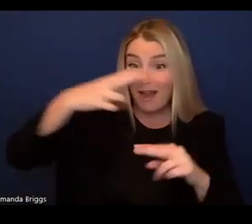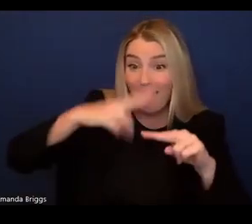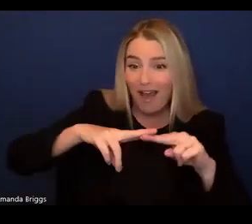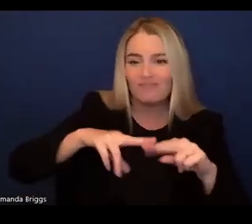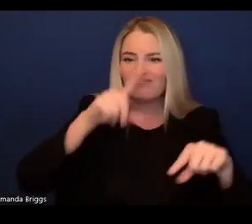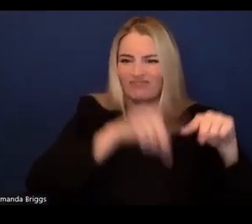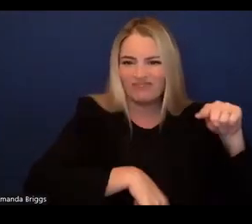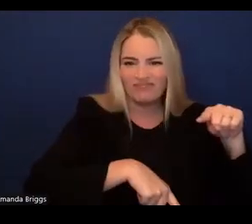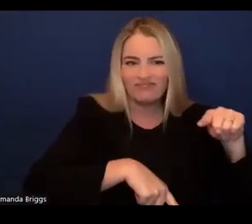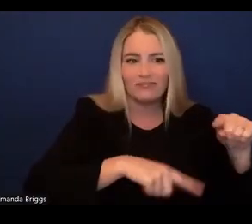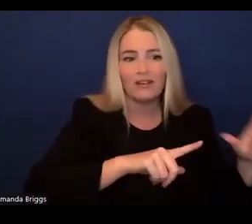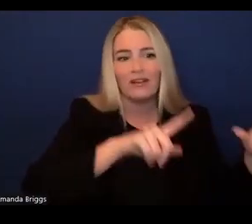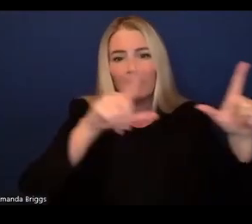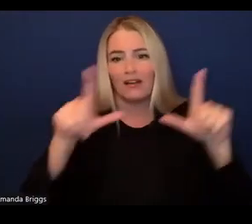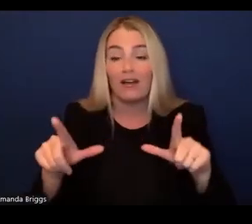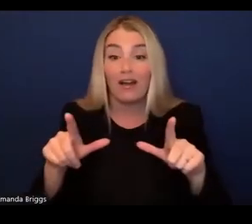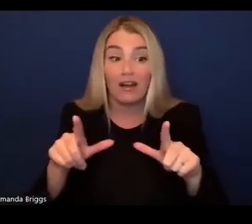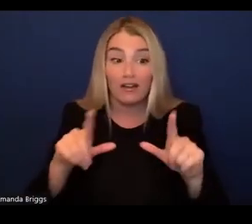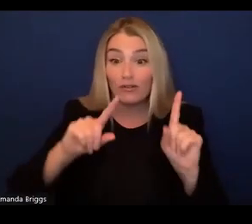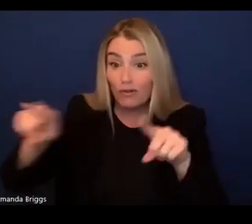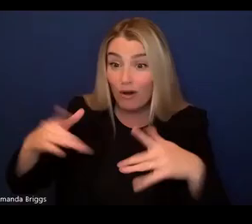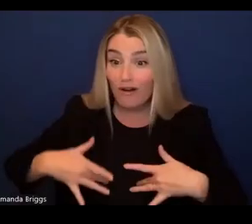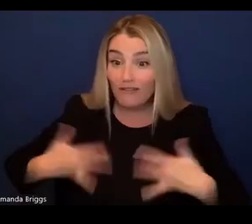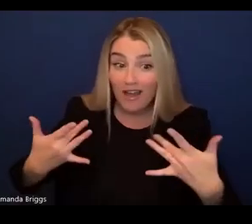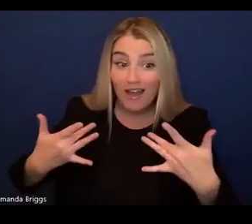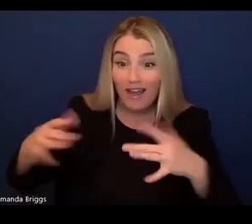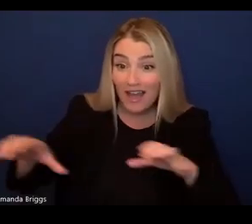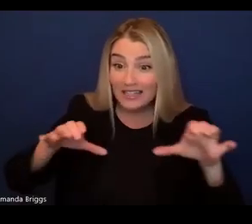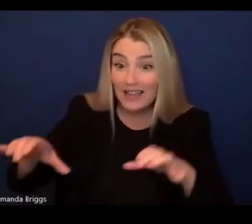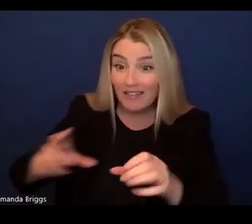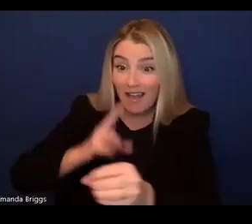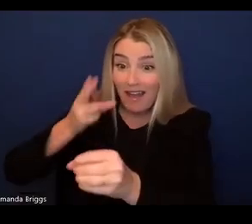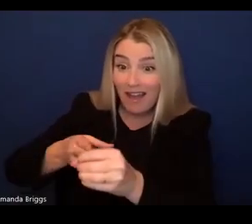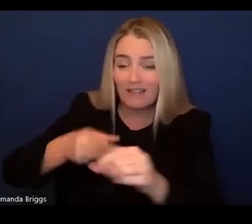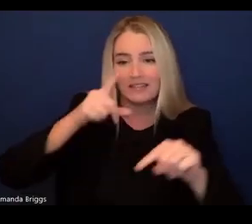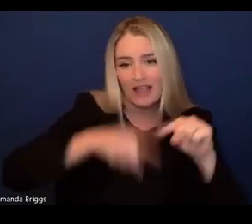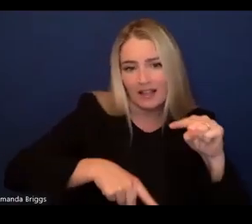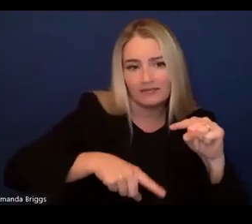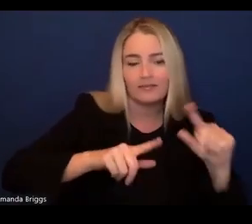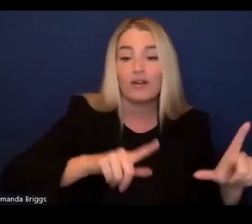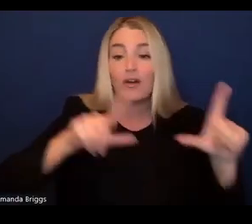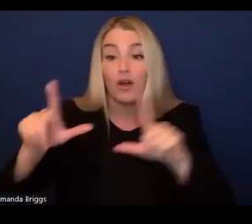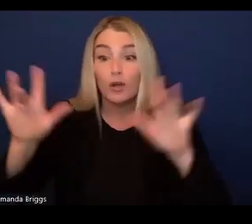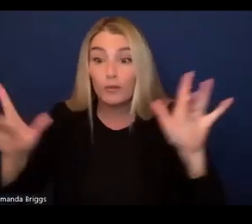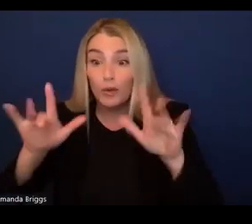You can't participate in events or activities or no computer time. Sometimes.